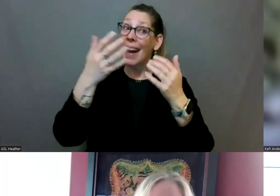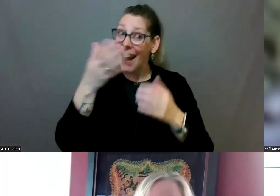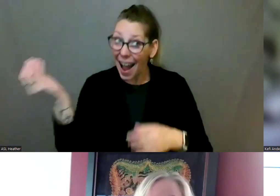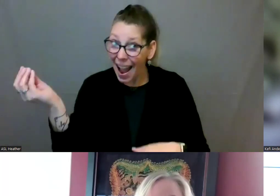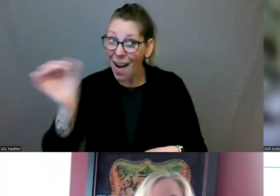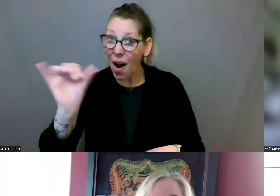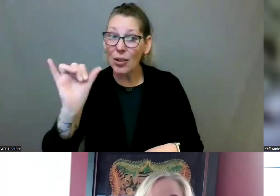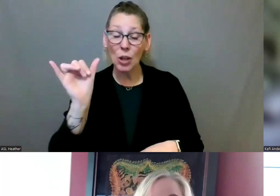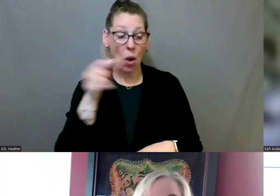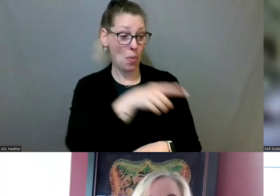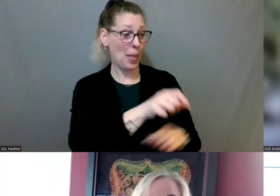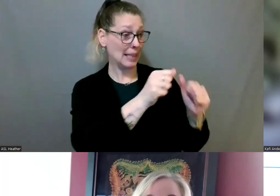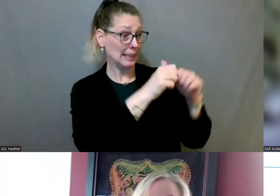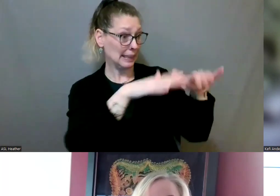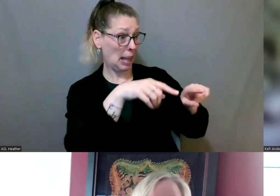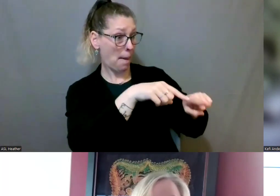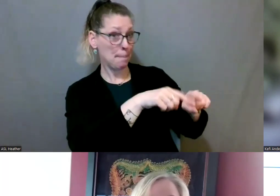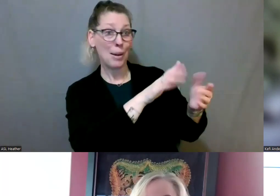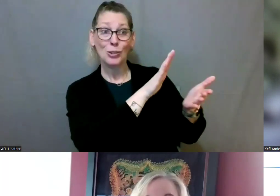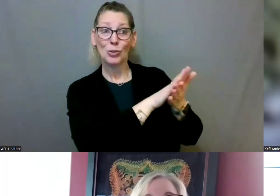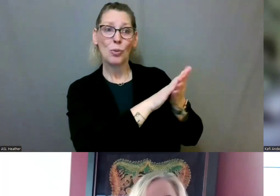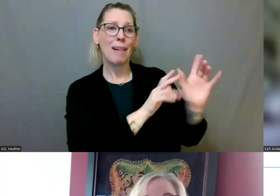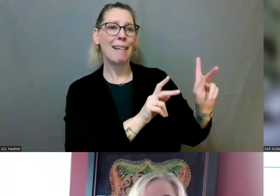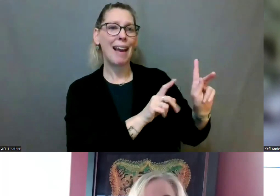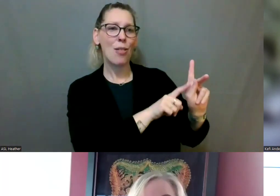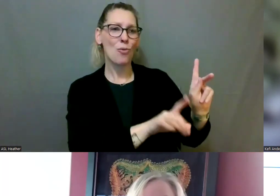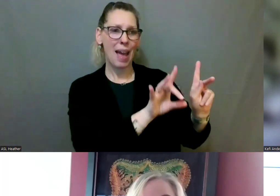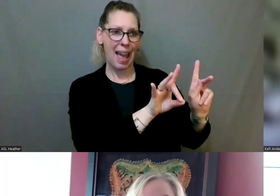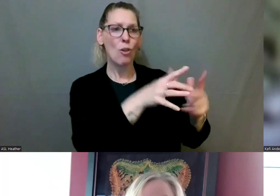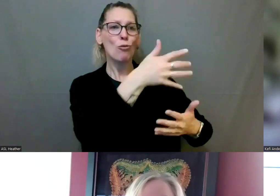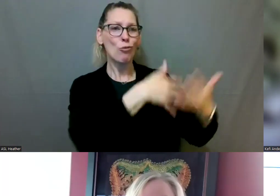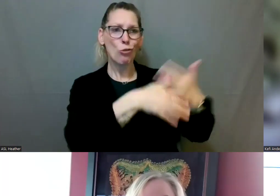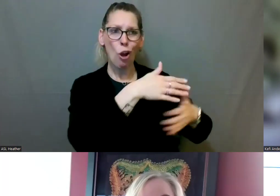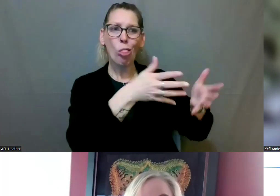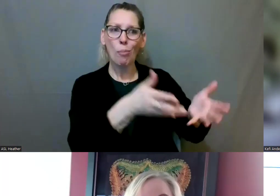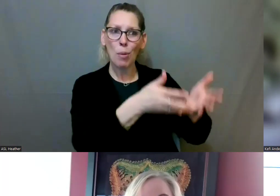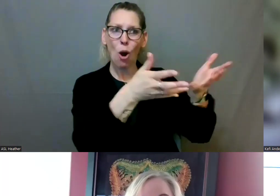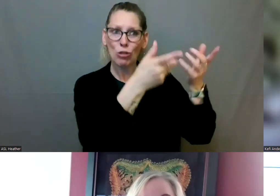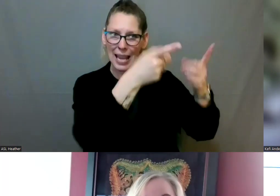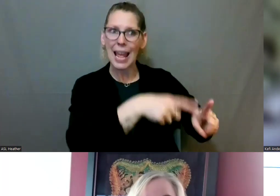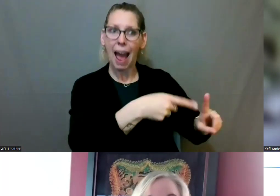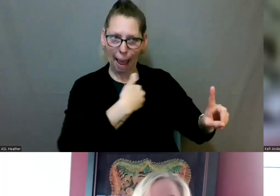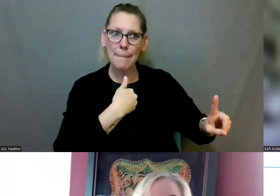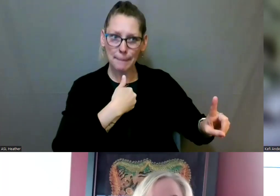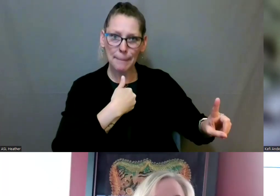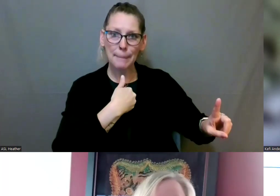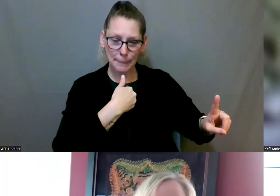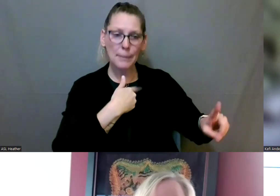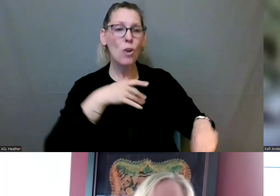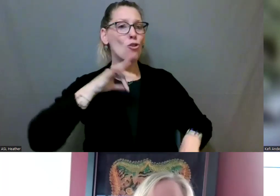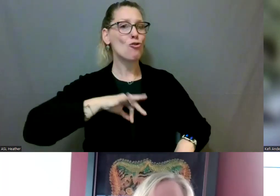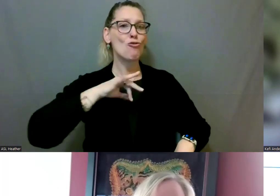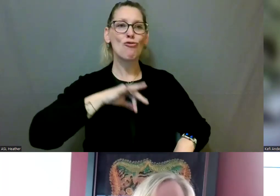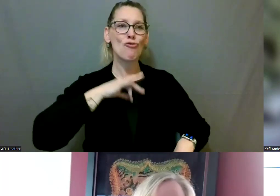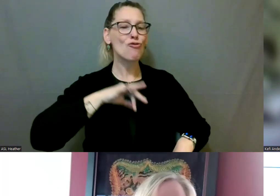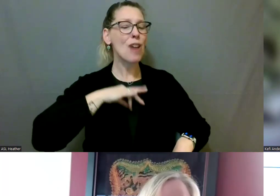system of schooling K8 where social promotion exists and credit bearing is not yet on the scene;